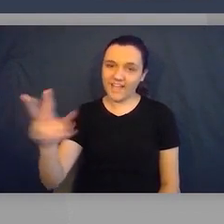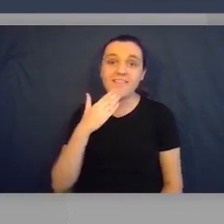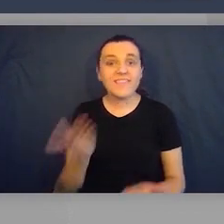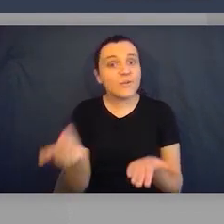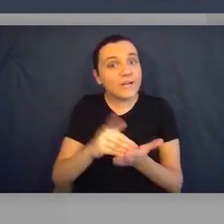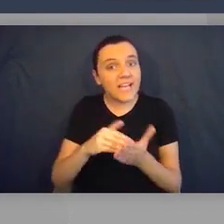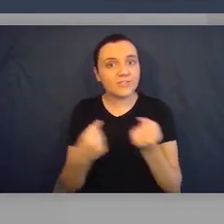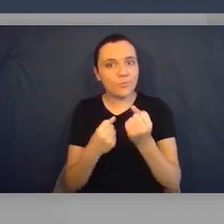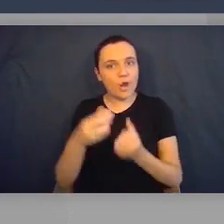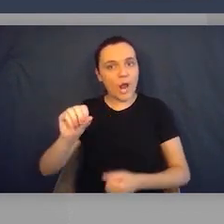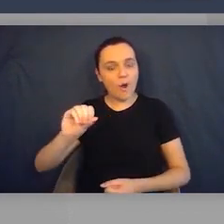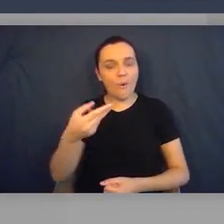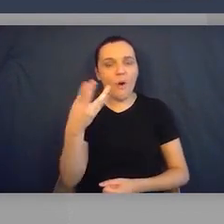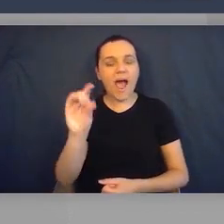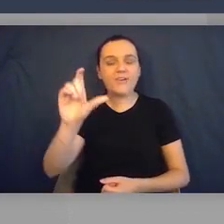inclusion and enjoy the rest of your day.